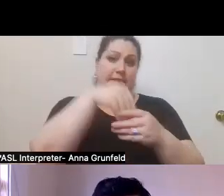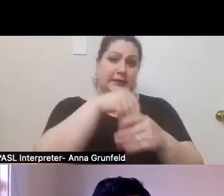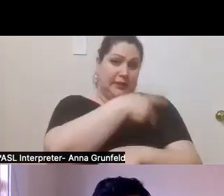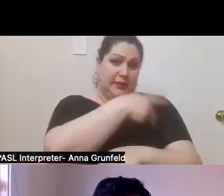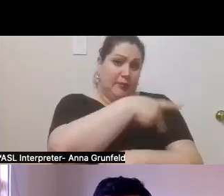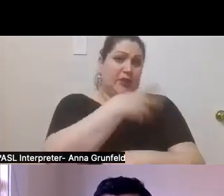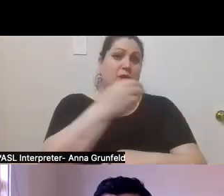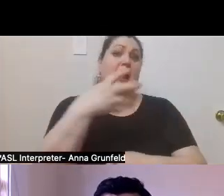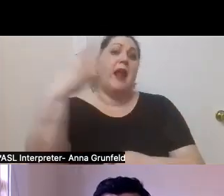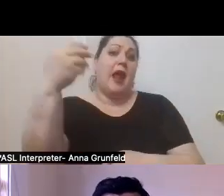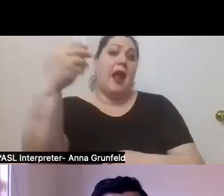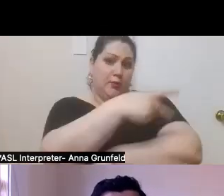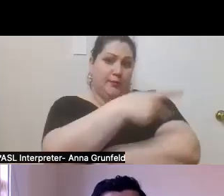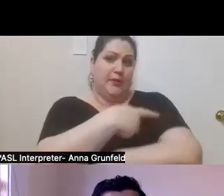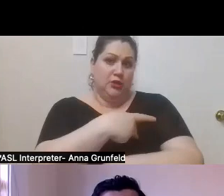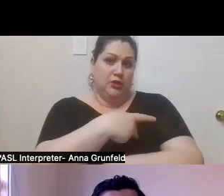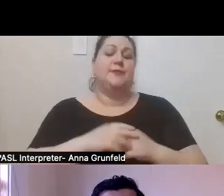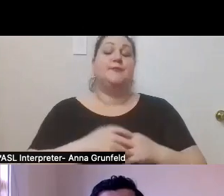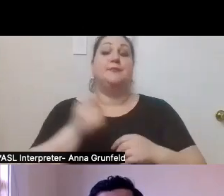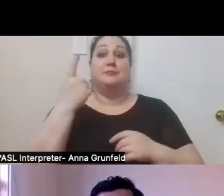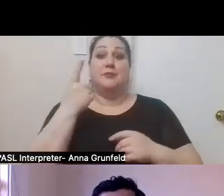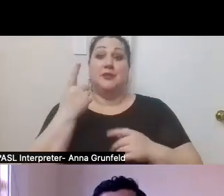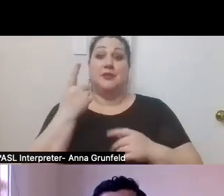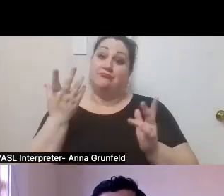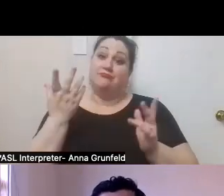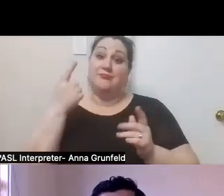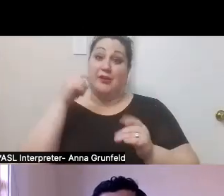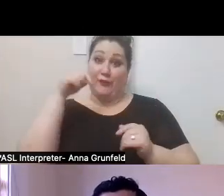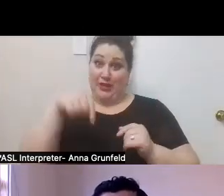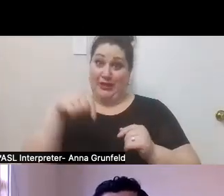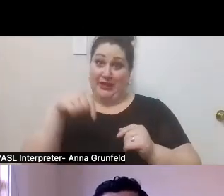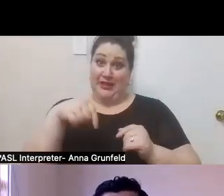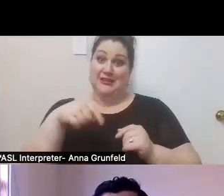But more importantly for this talk, I'm an experienced patient,